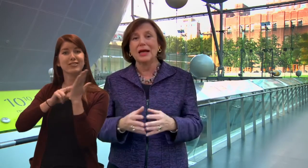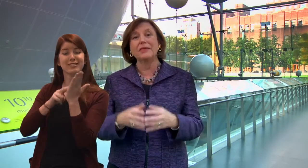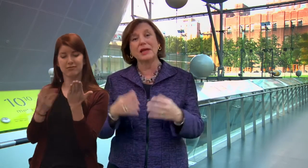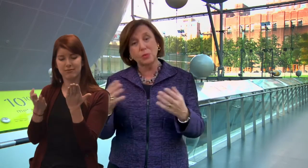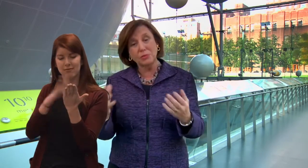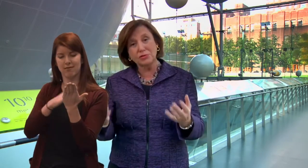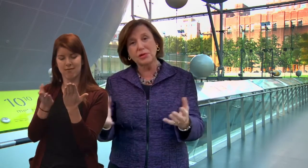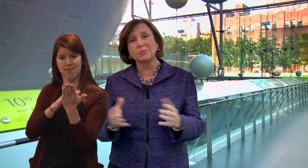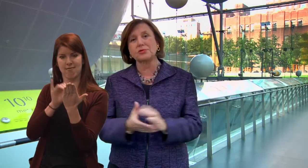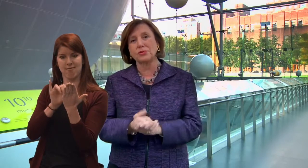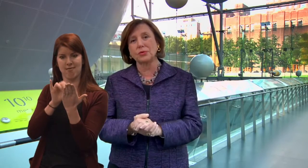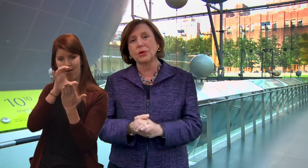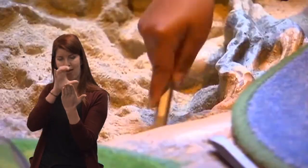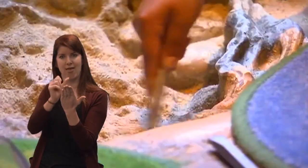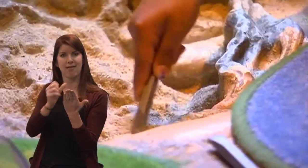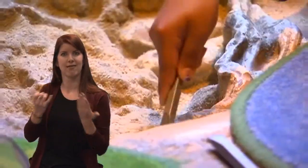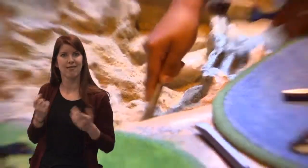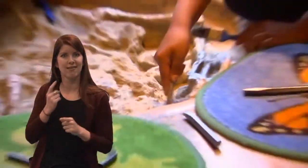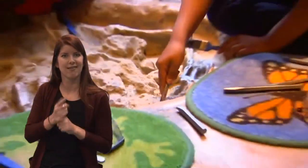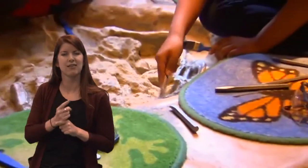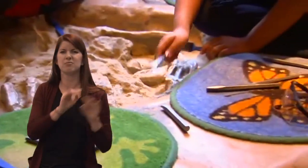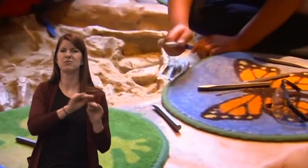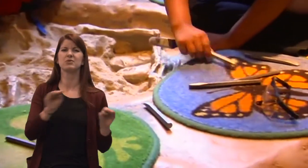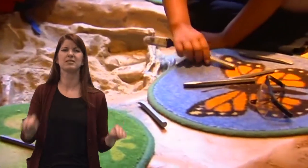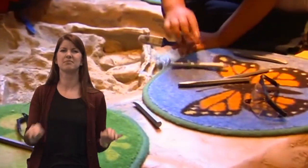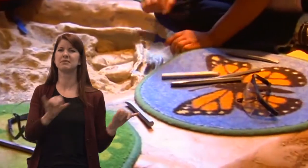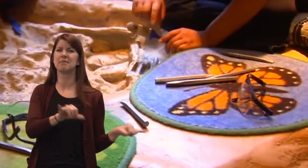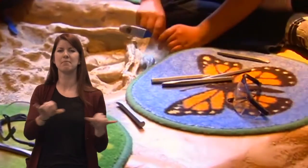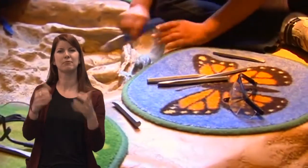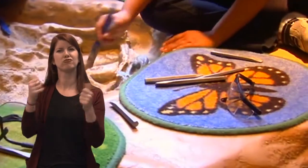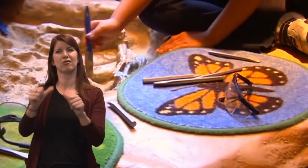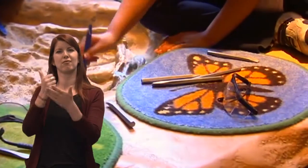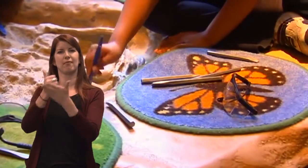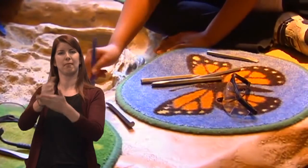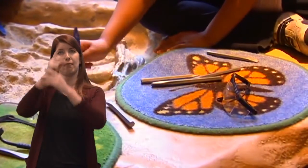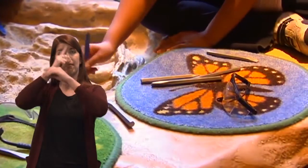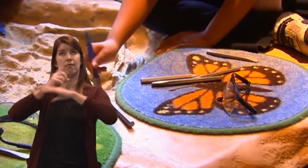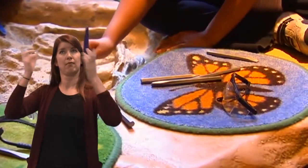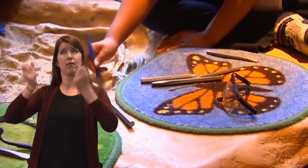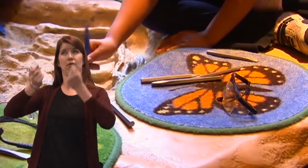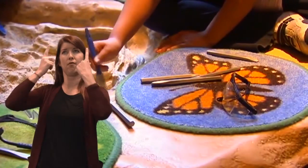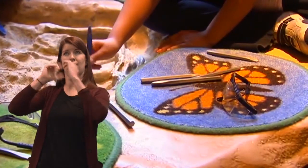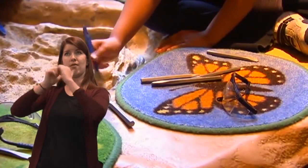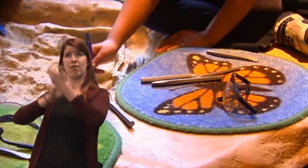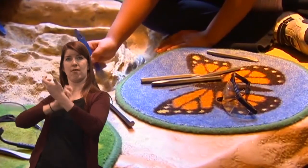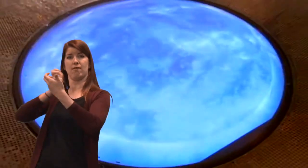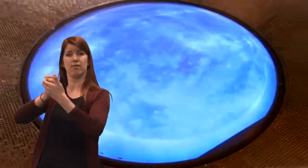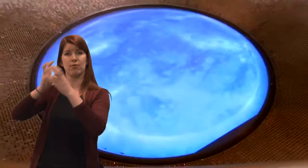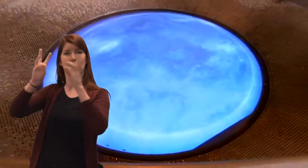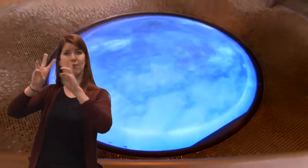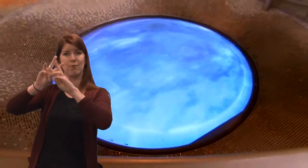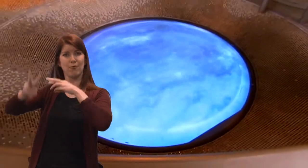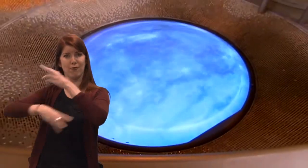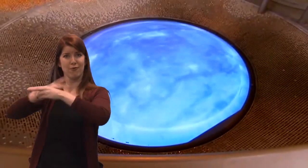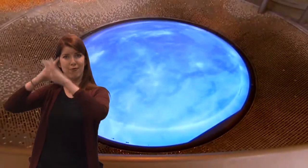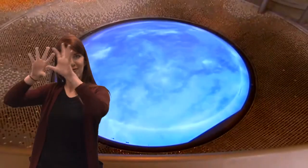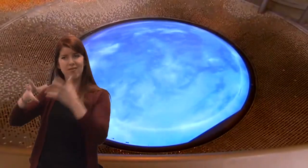And that's what museums do, we try to help you understand the world around you and were you fit, and what's happening to that world.